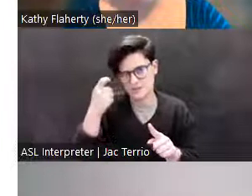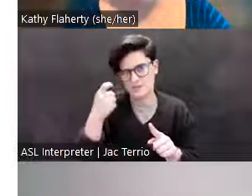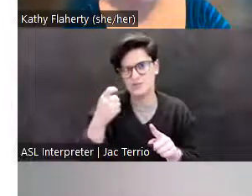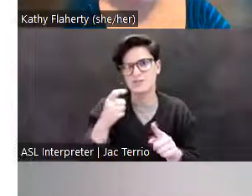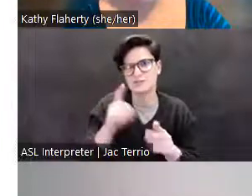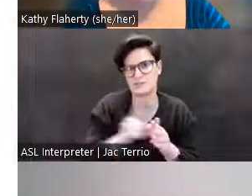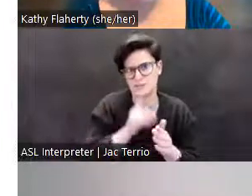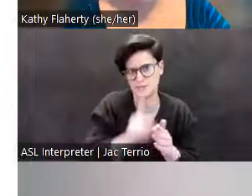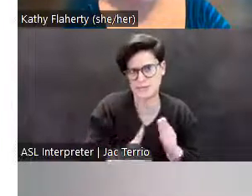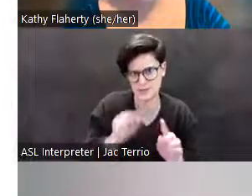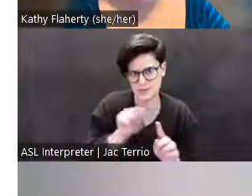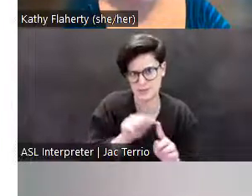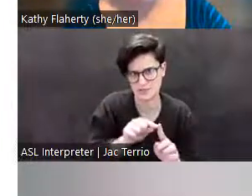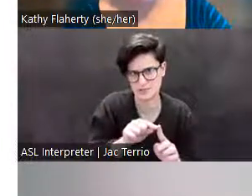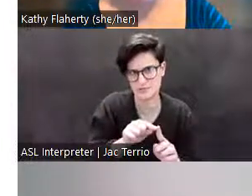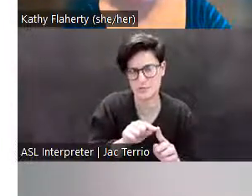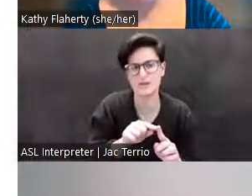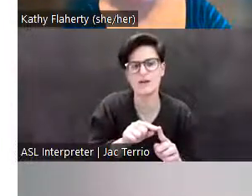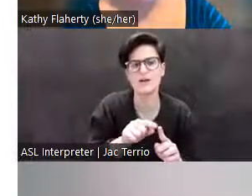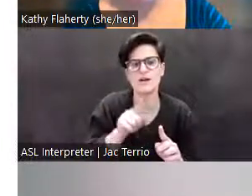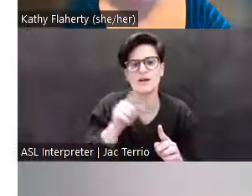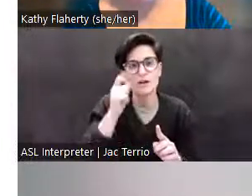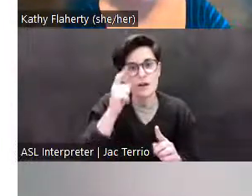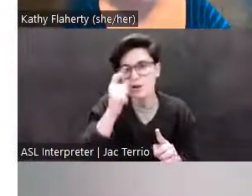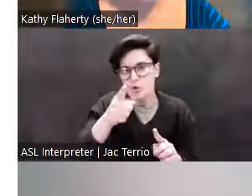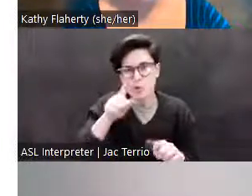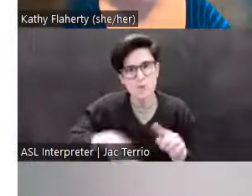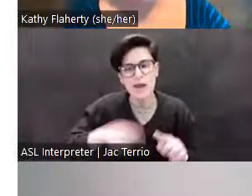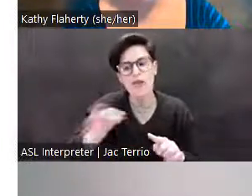15:31:46 And so, if you feel like your rights have been violated, I really strongly encourage